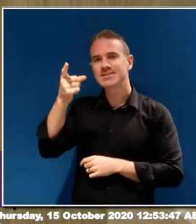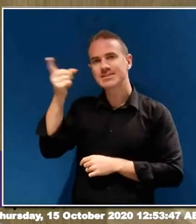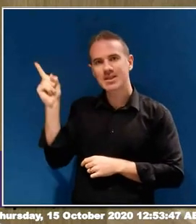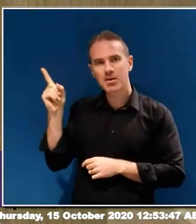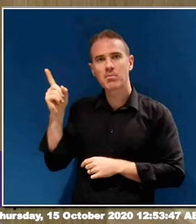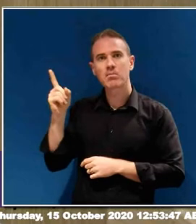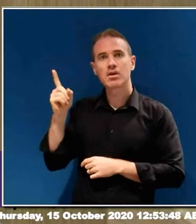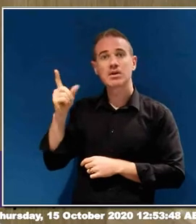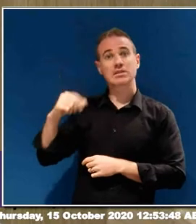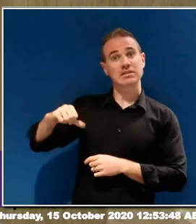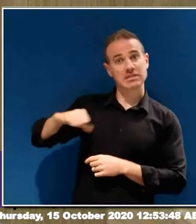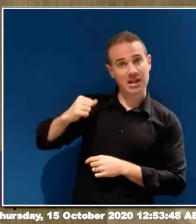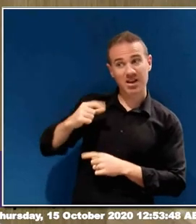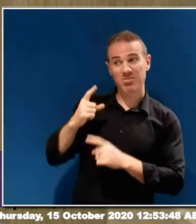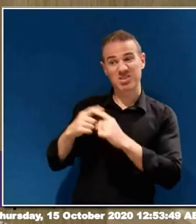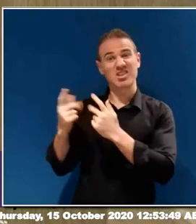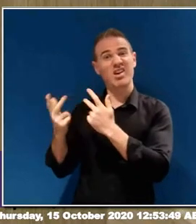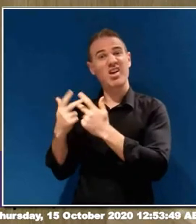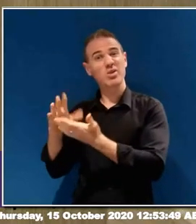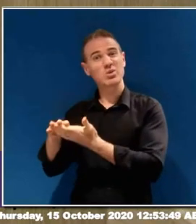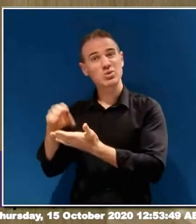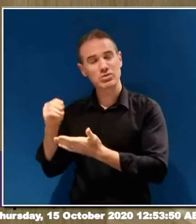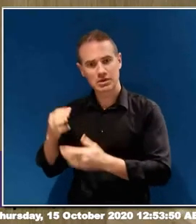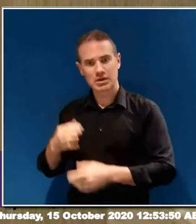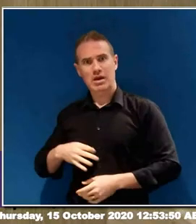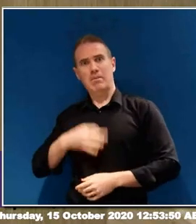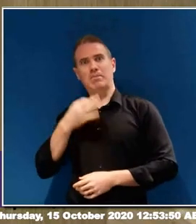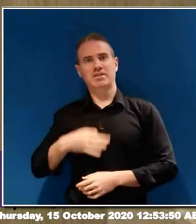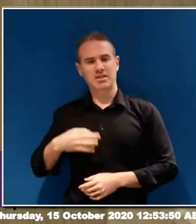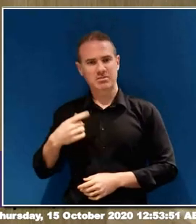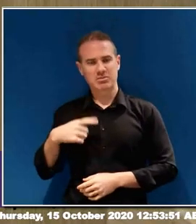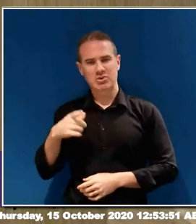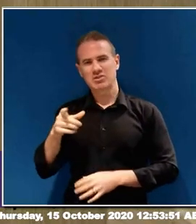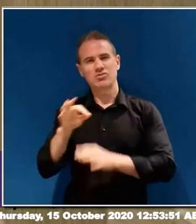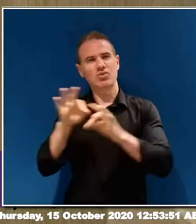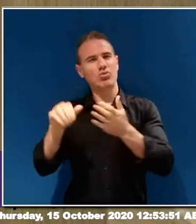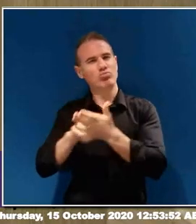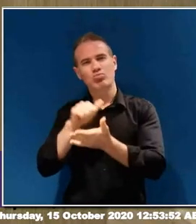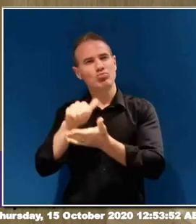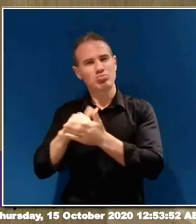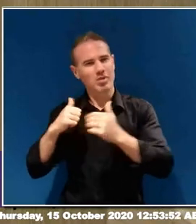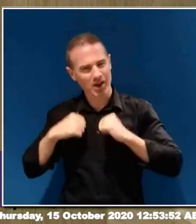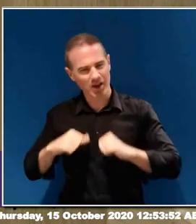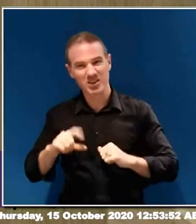as they are not acceptable in any school. But then you say: But, in the absence of adjustments, and understanding